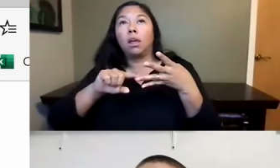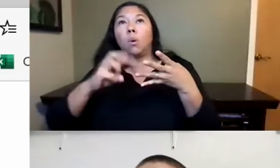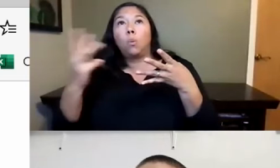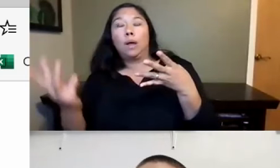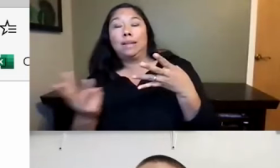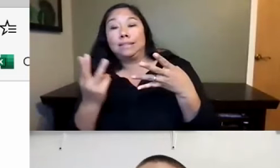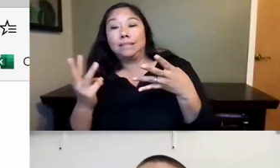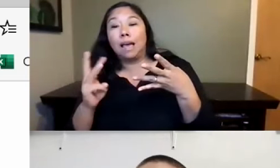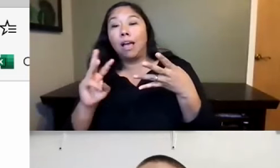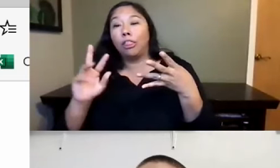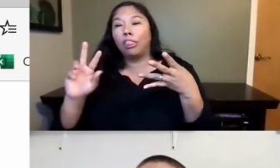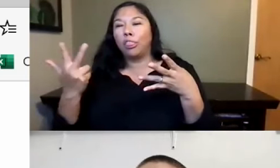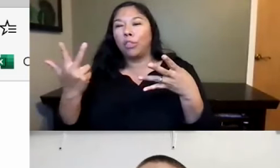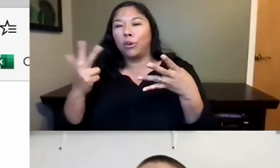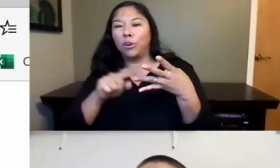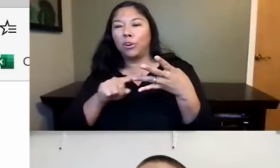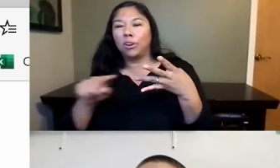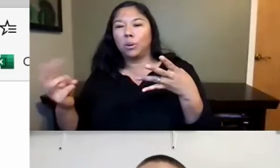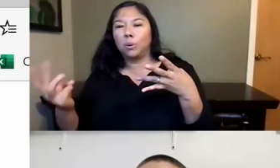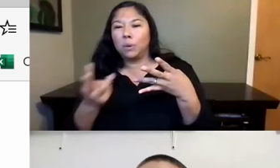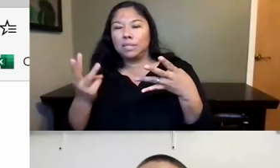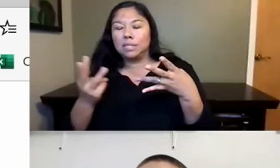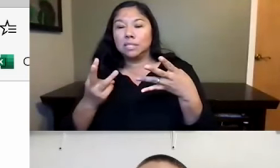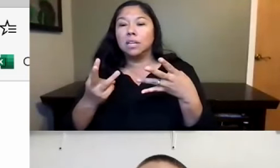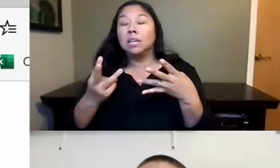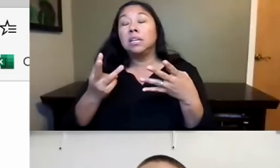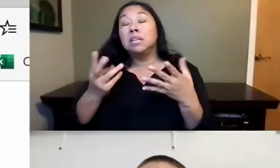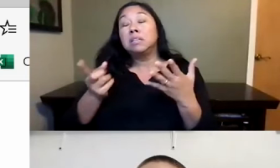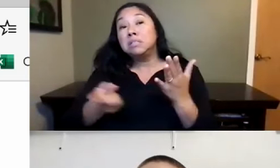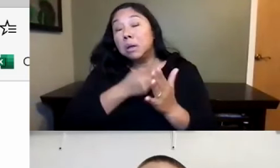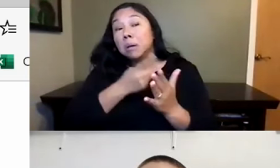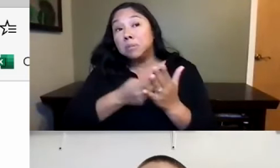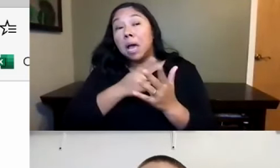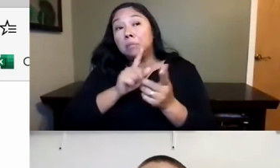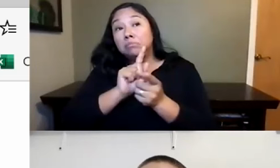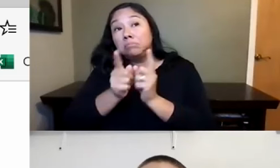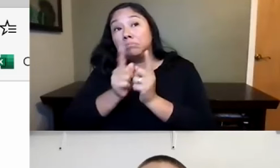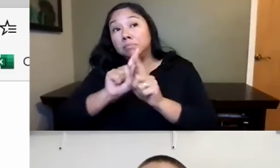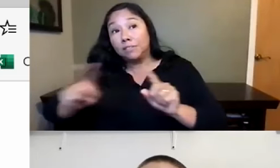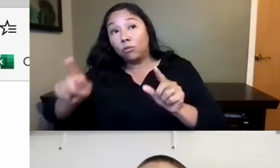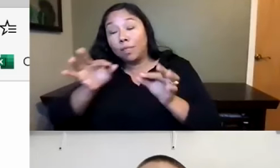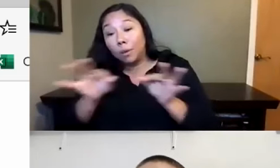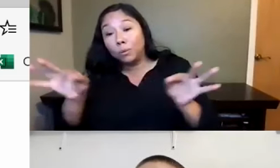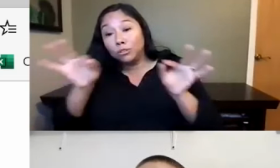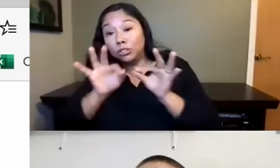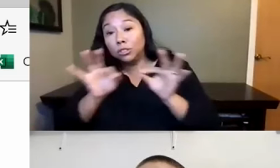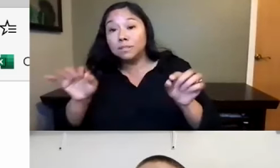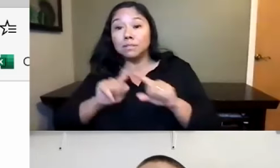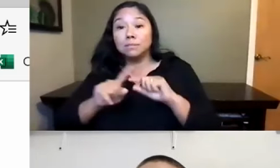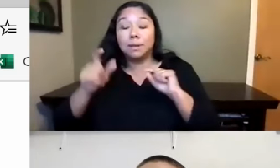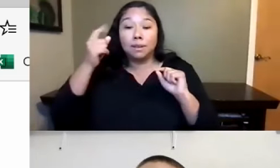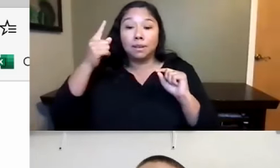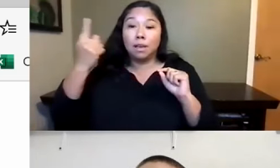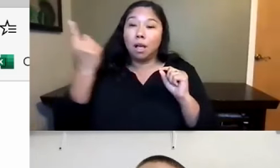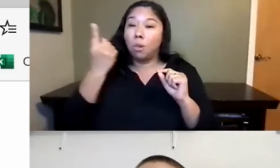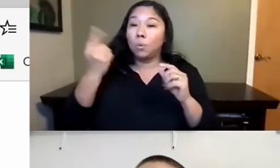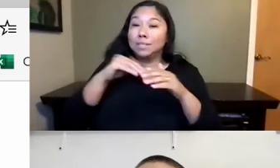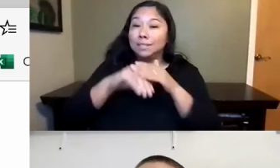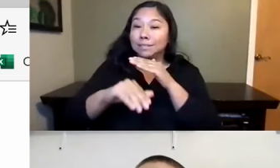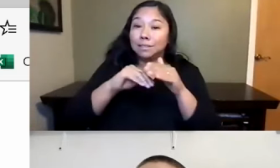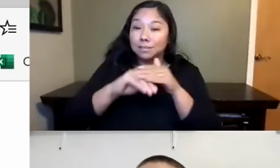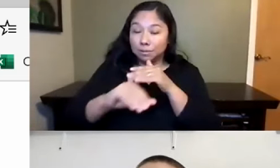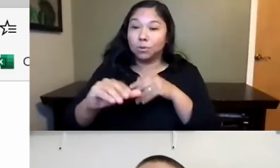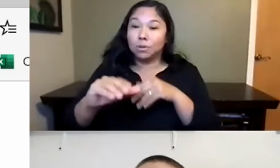every now and then it might be in different languages with accessible English and translation.